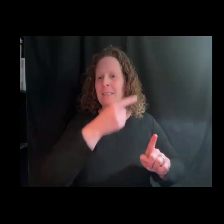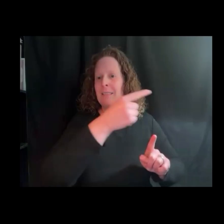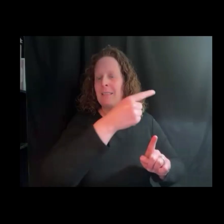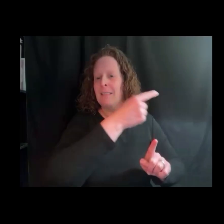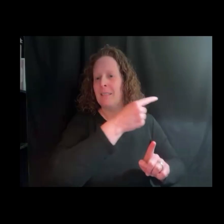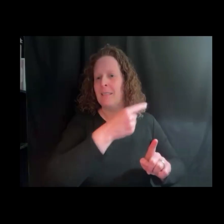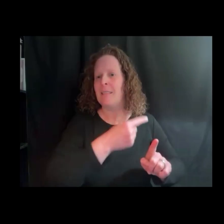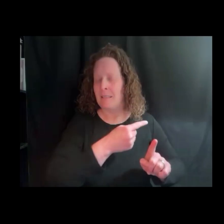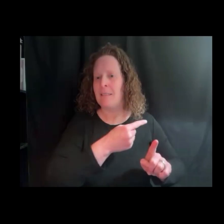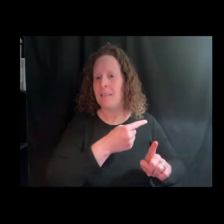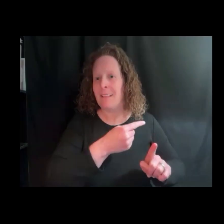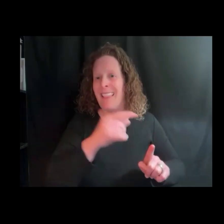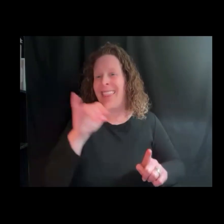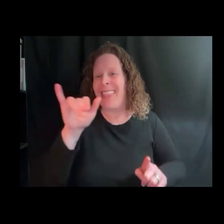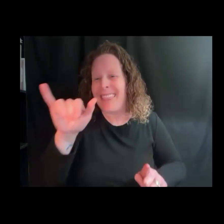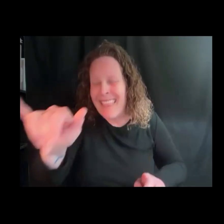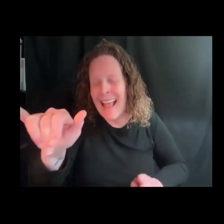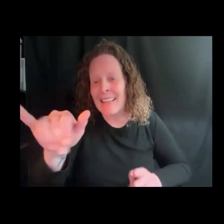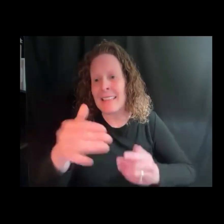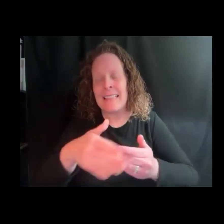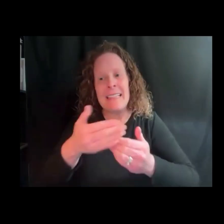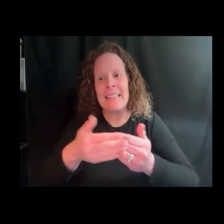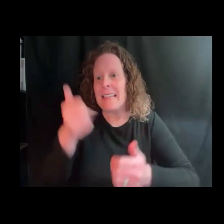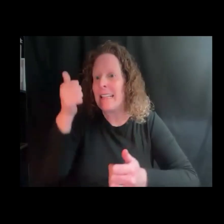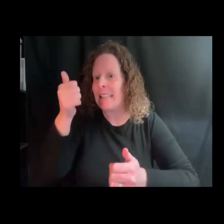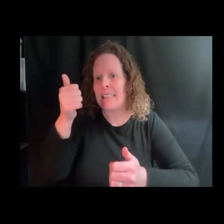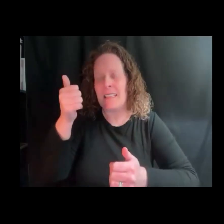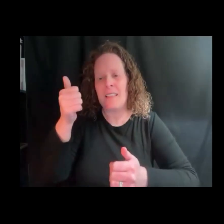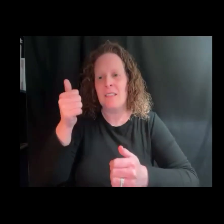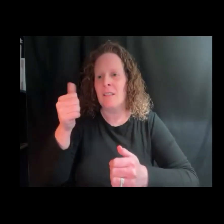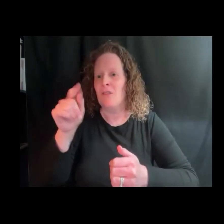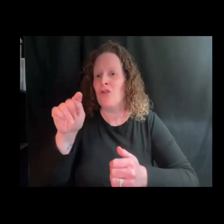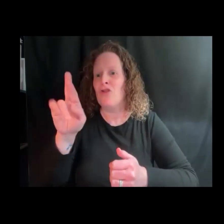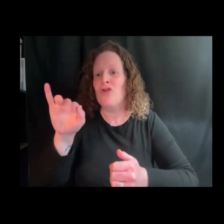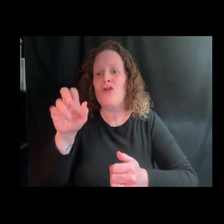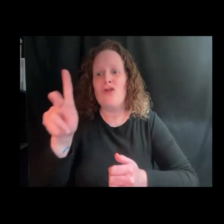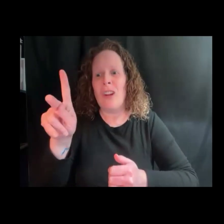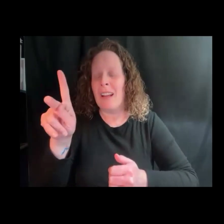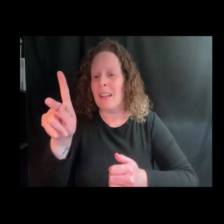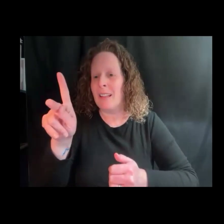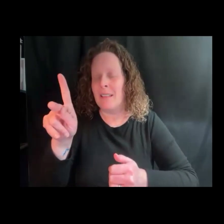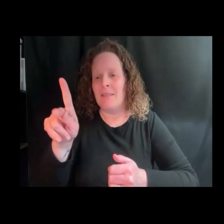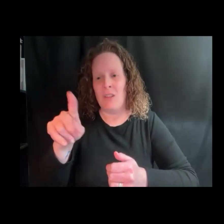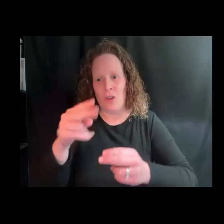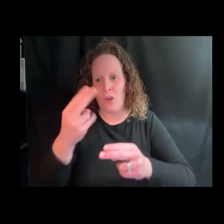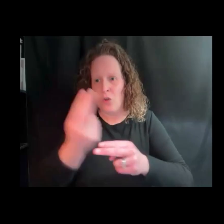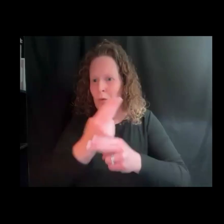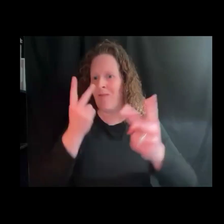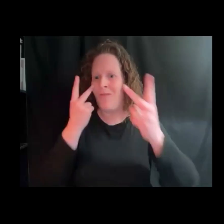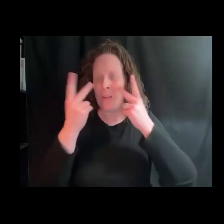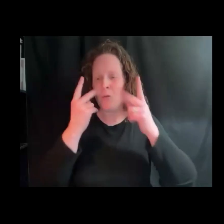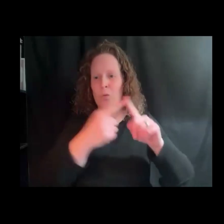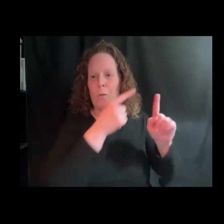so the interpreter can go up and point at the references that you're making. It's way easier to teach the